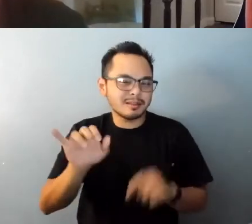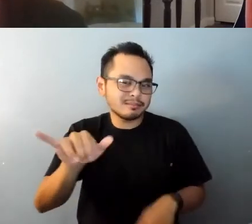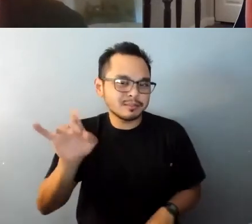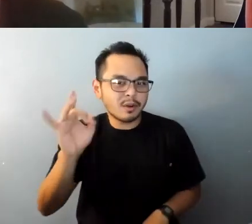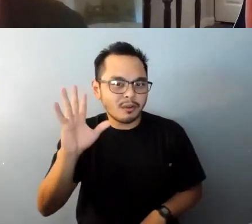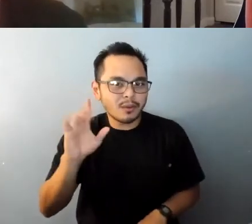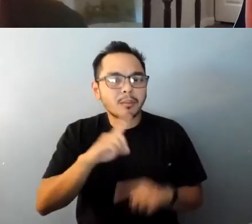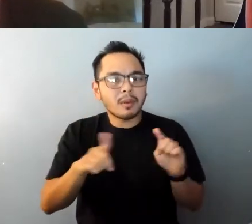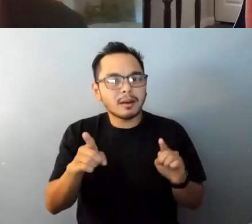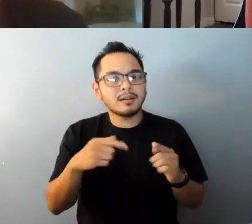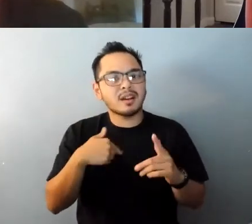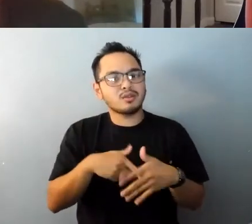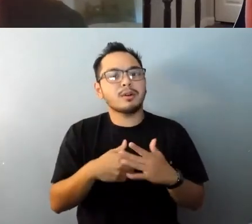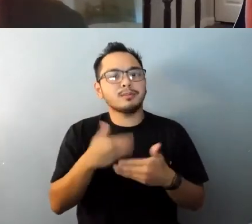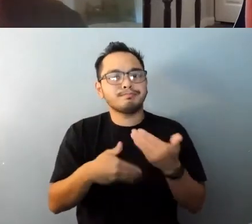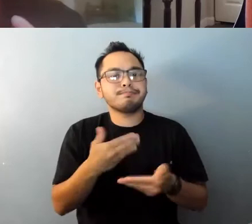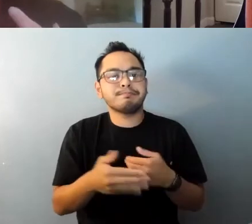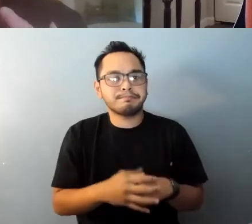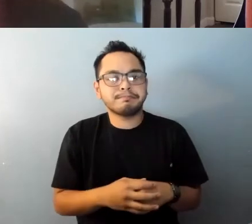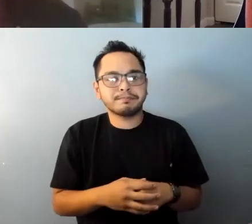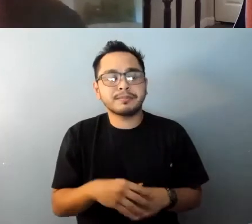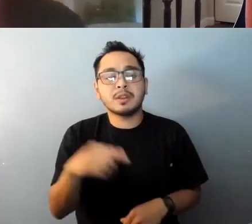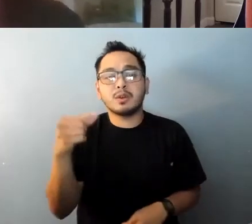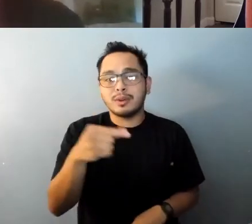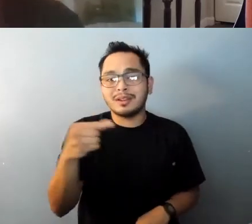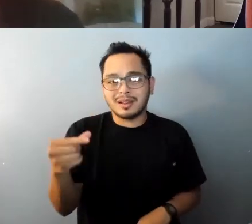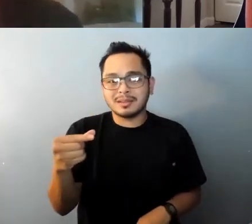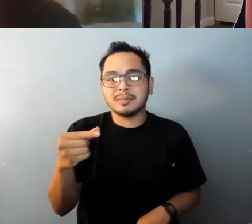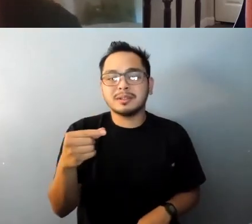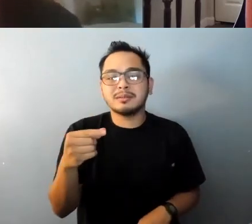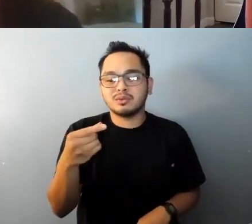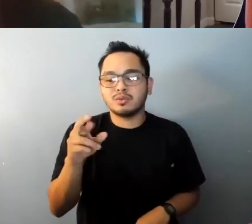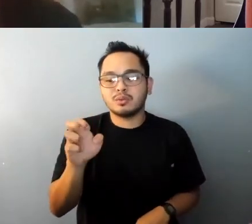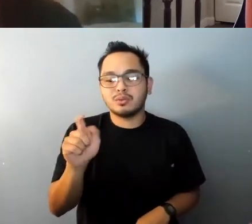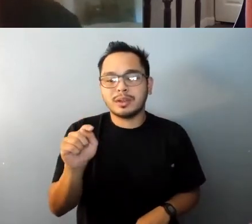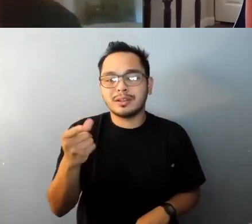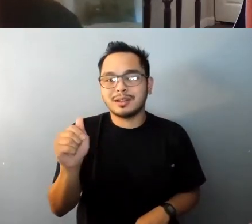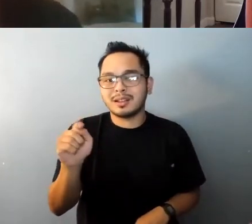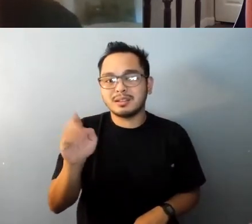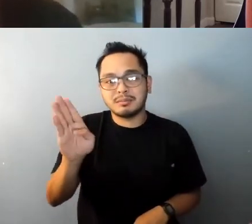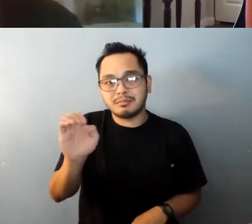The great Gatsby, in a very intimate way was a gift to me in the same way it is a gift